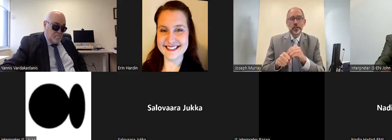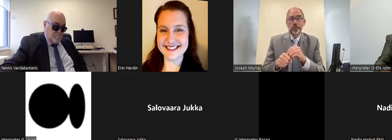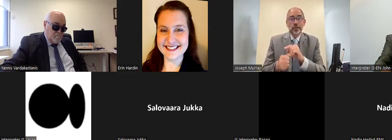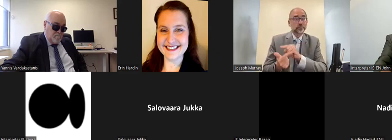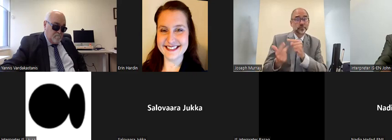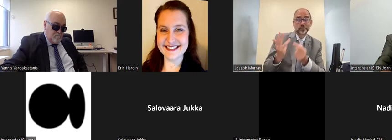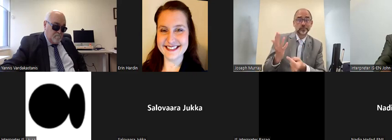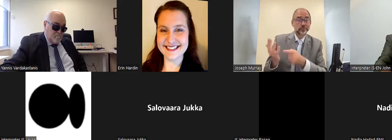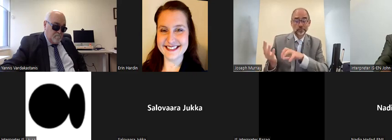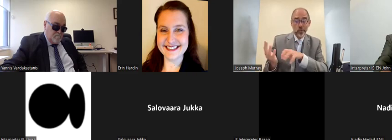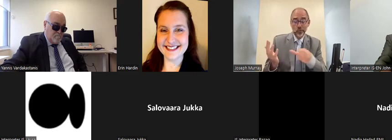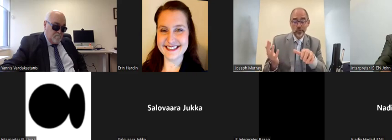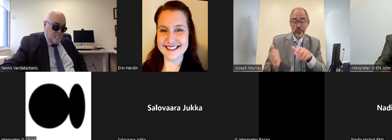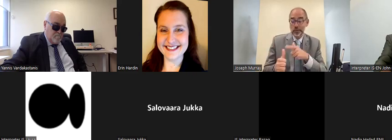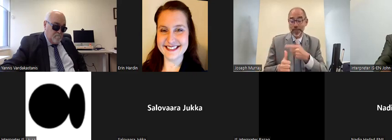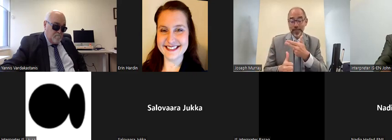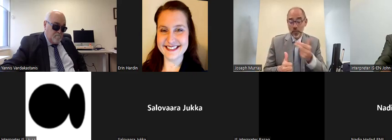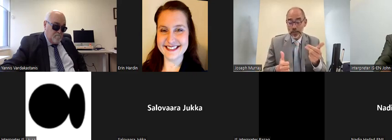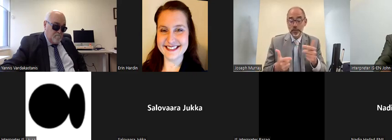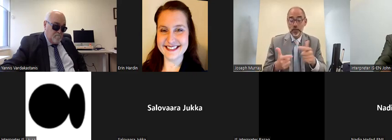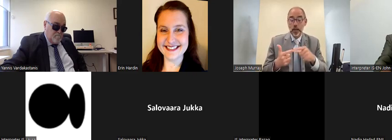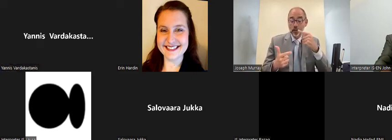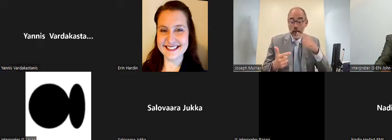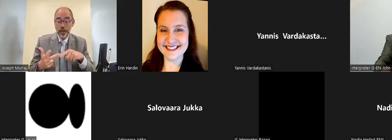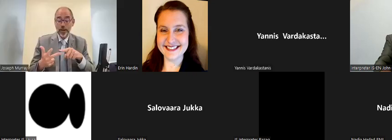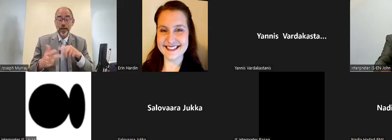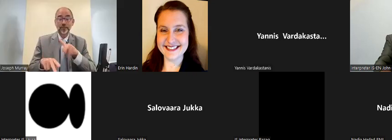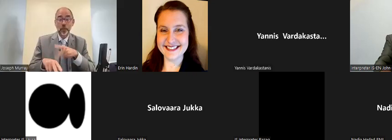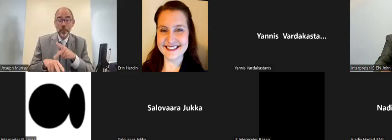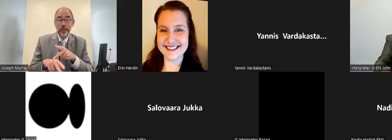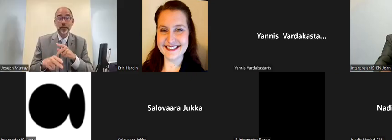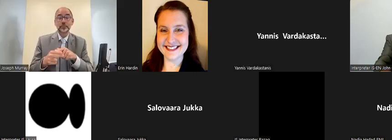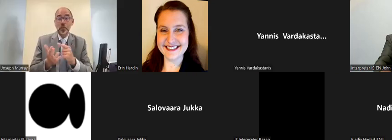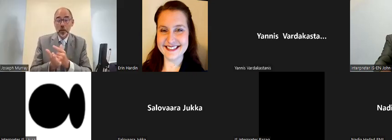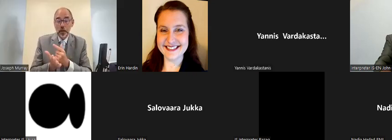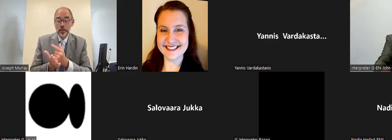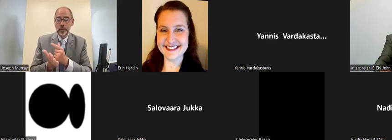is enacted so that sign languages are promoted globally we've seen wonderful